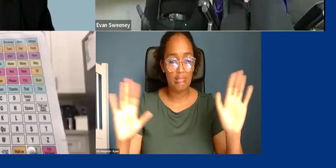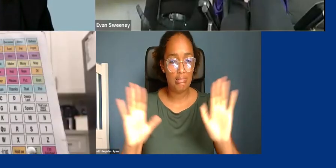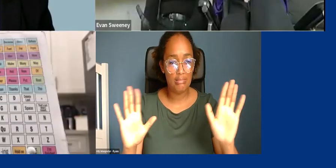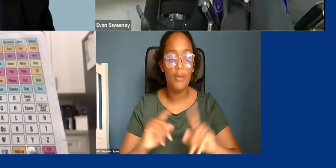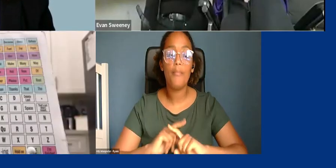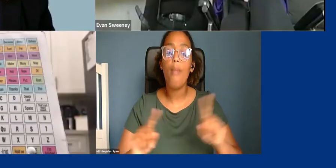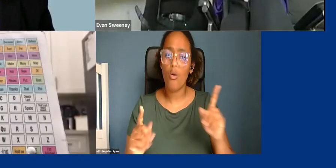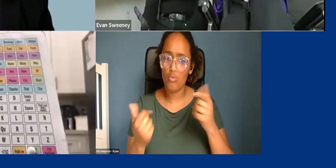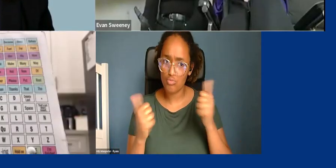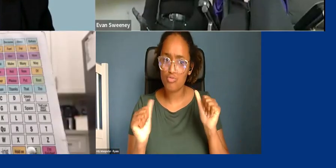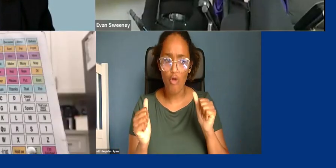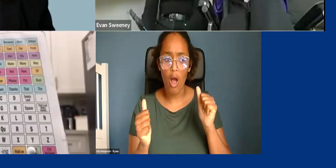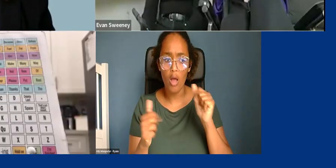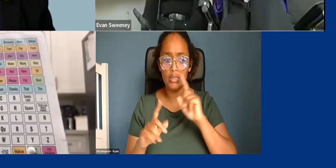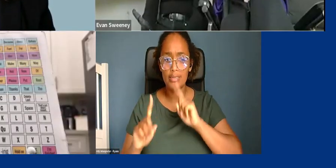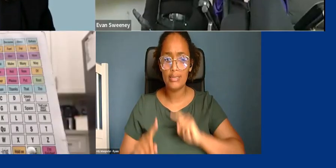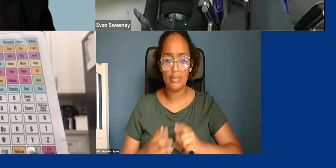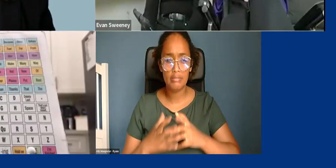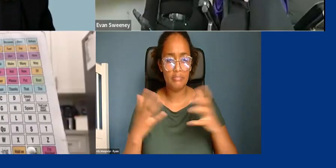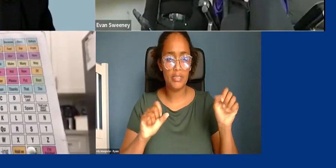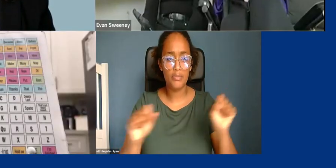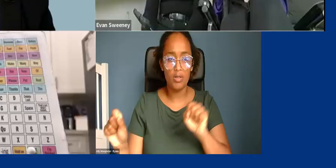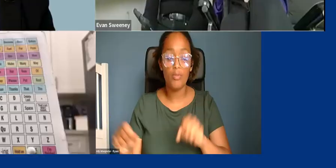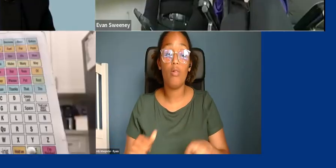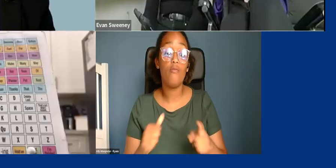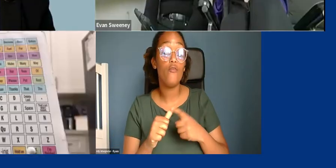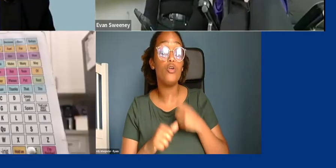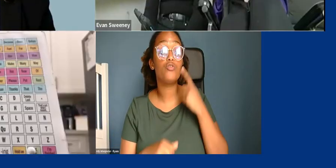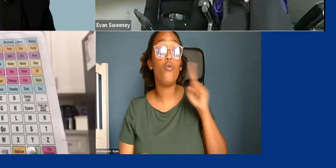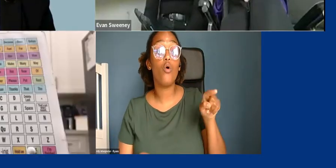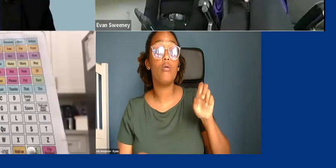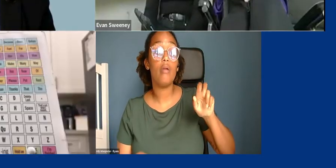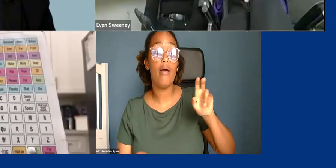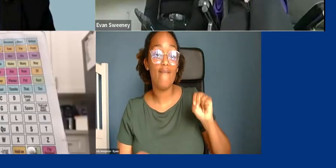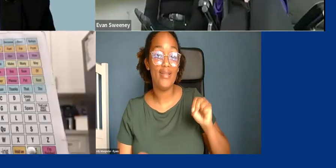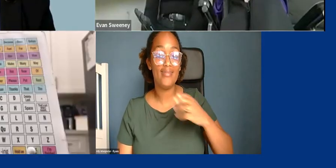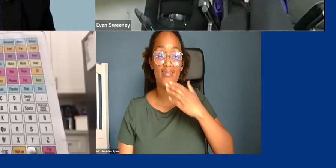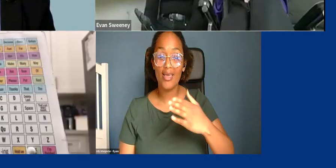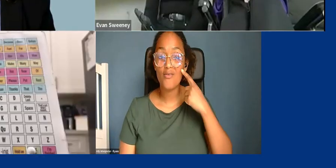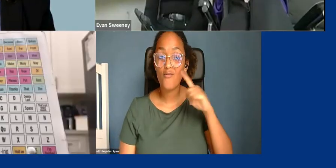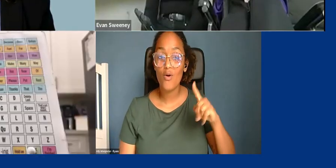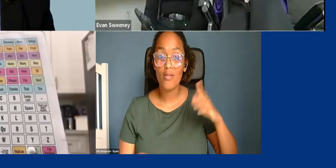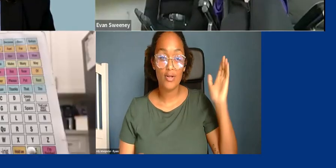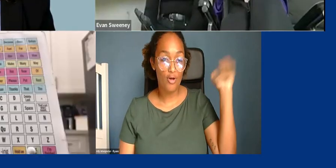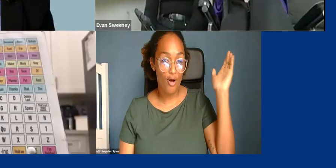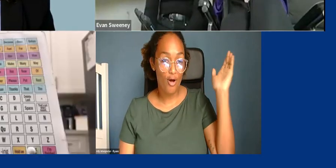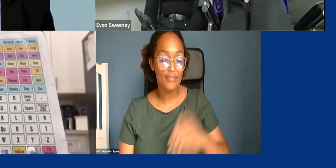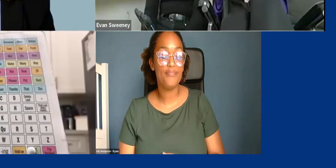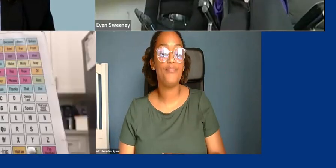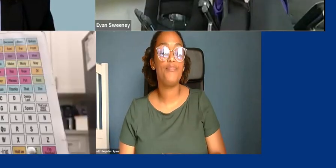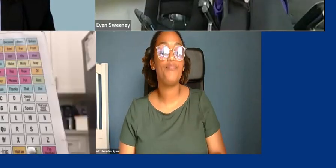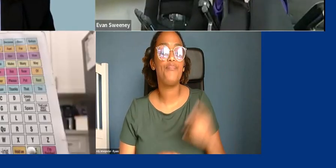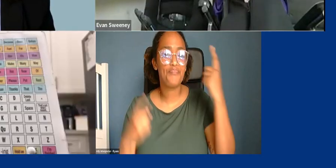Our first one, Evan, says, thank you for the talk. I wonder if you have any thoughts or insights